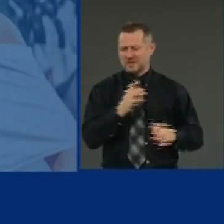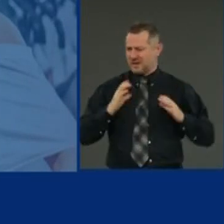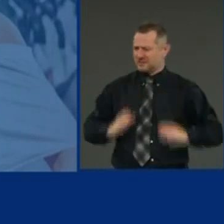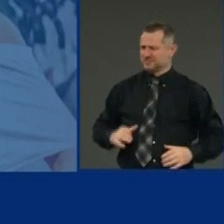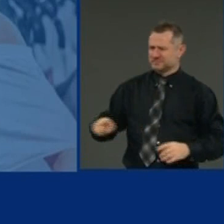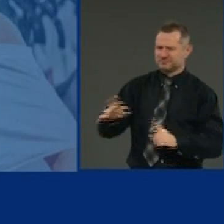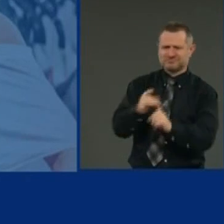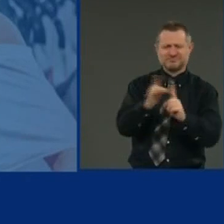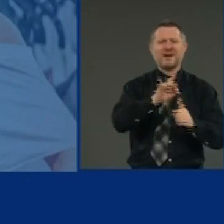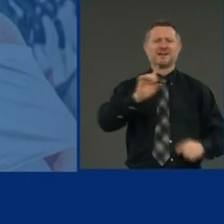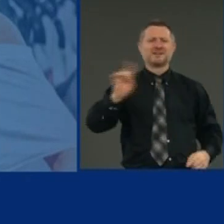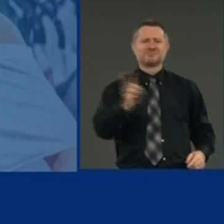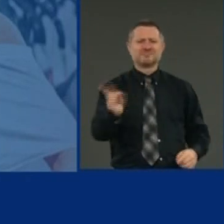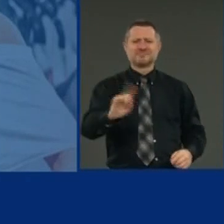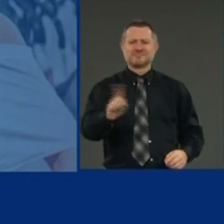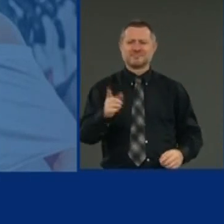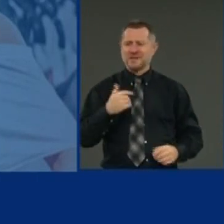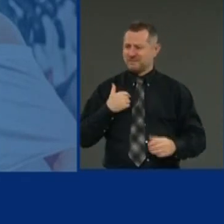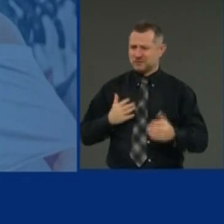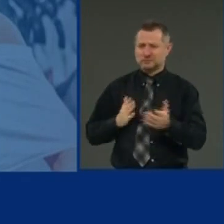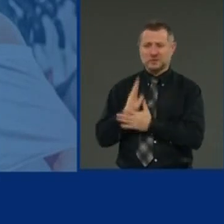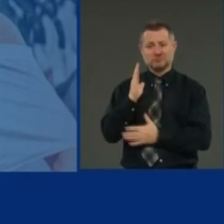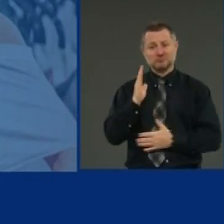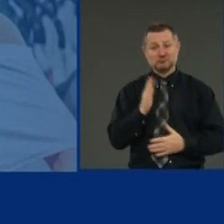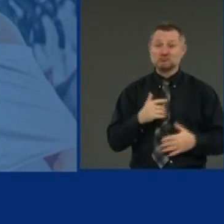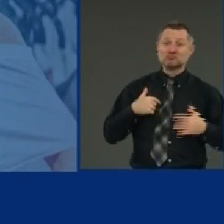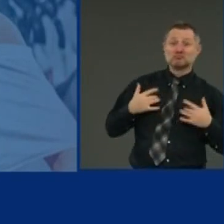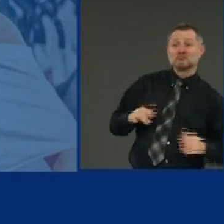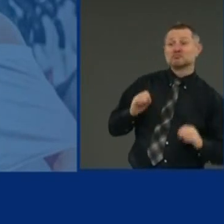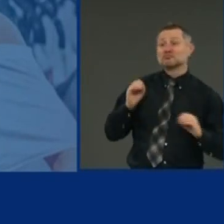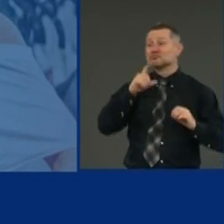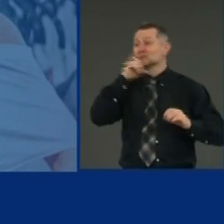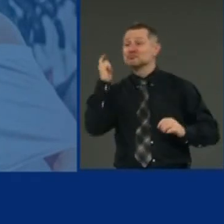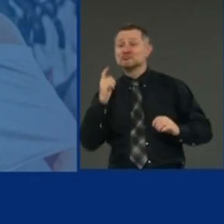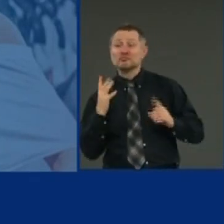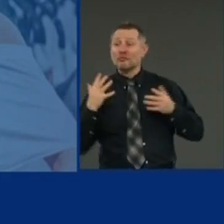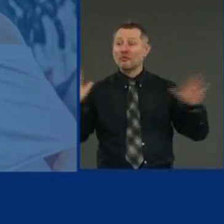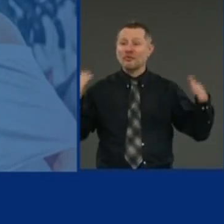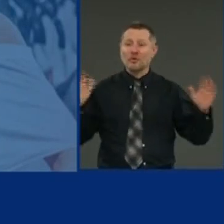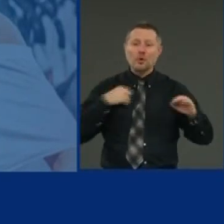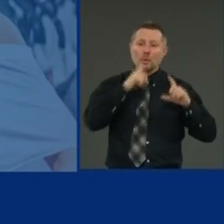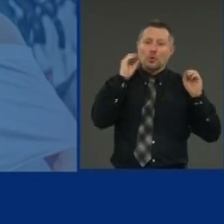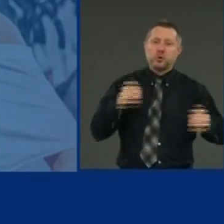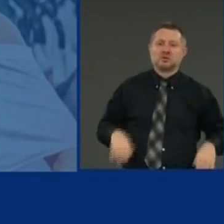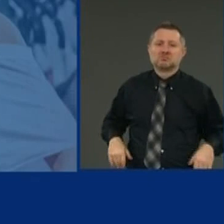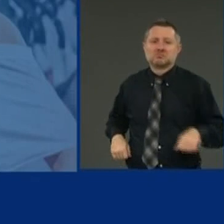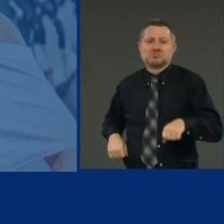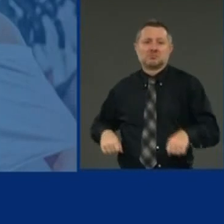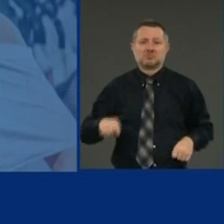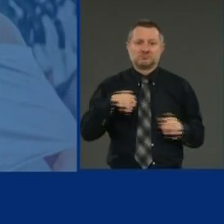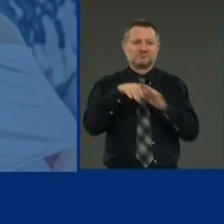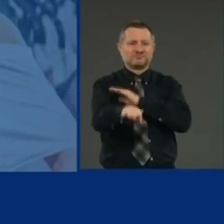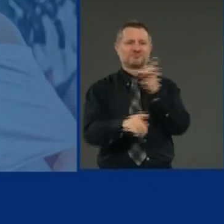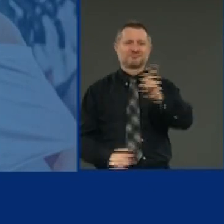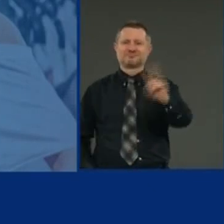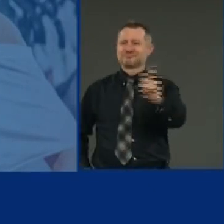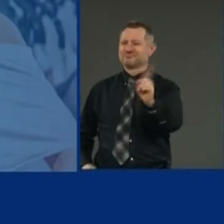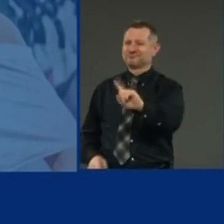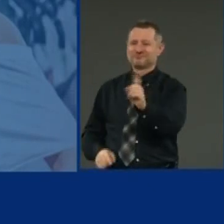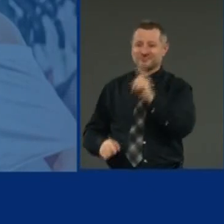TO INFECT THE STORE OWNER. YOU DON'T HAVE THE RIGHT TO INFECT OTHER CUSTOMERS IN THE STORE AND YOU DON'T HAVE THE RIGHT TO WALK IN THE STORE AND